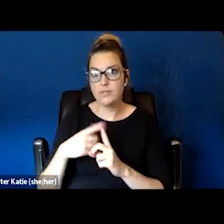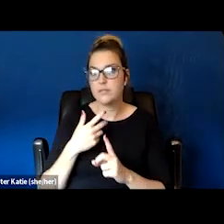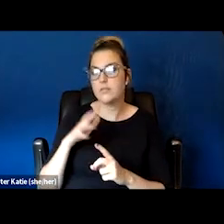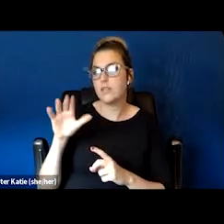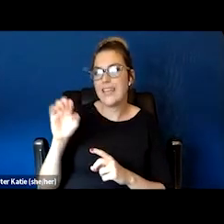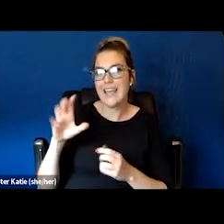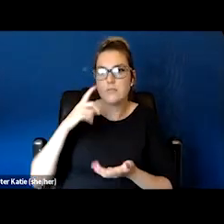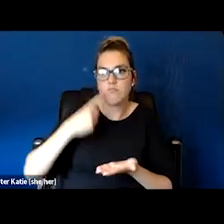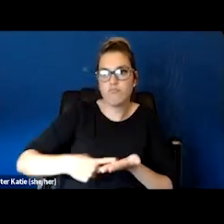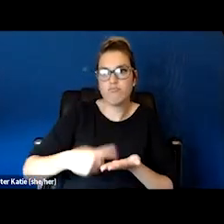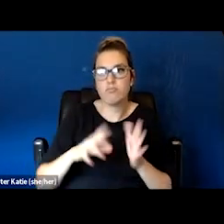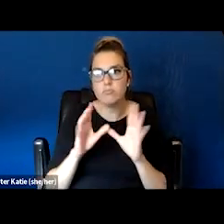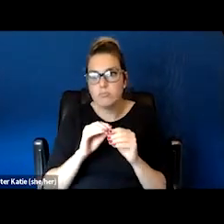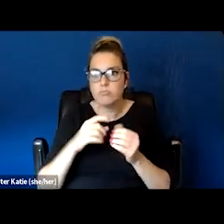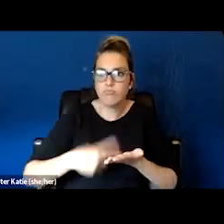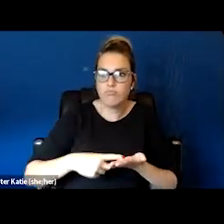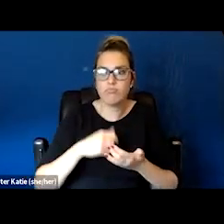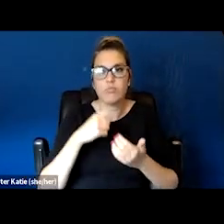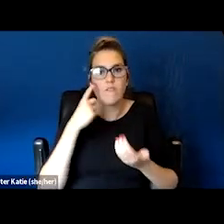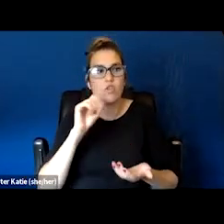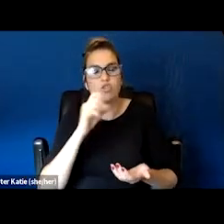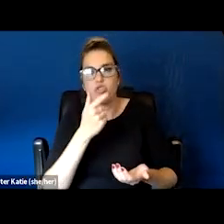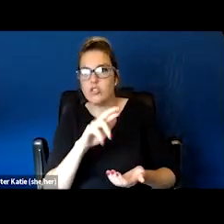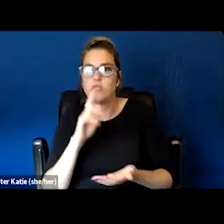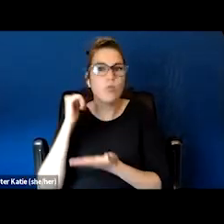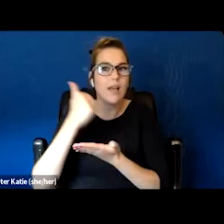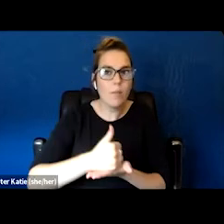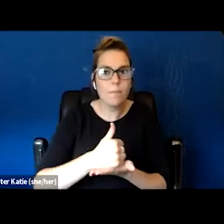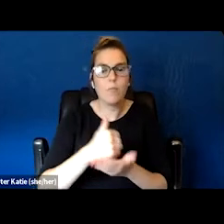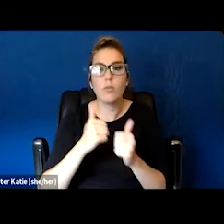So again, making sure that they're part of treatment planning, case conferencing, you know,